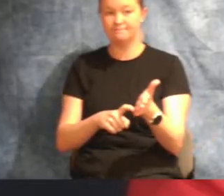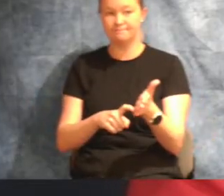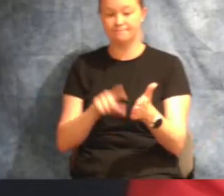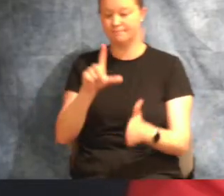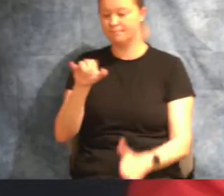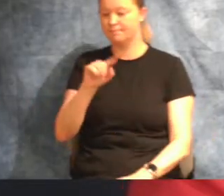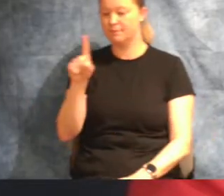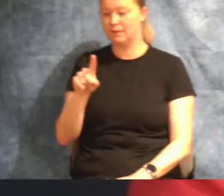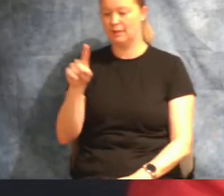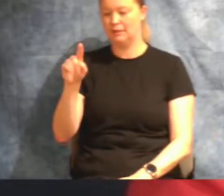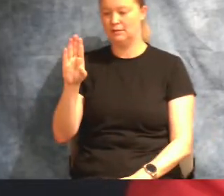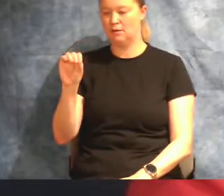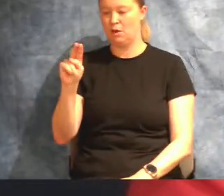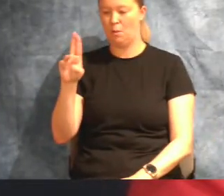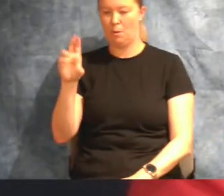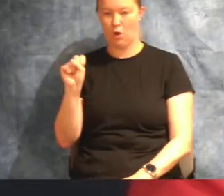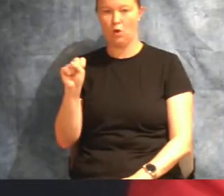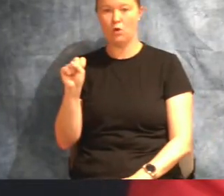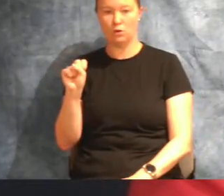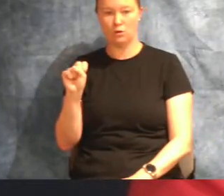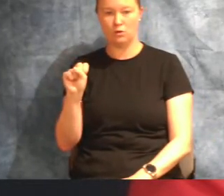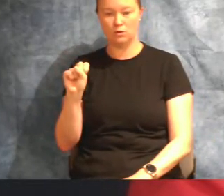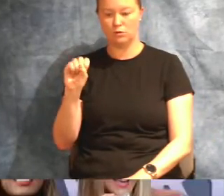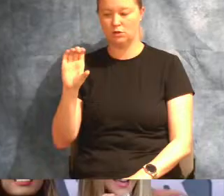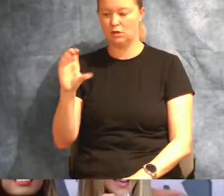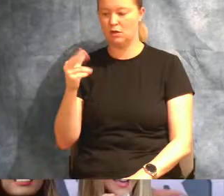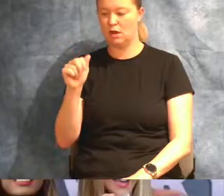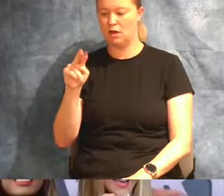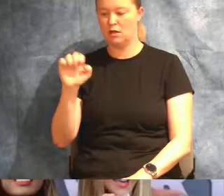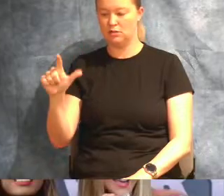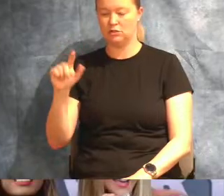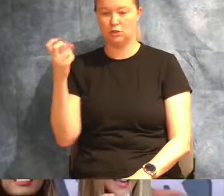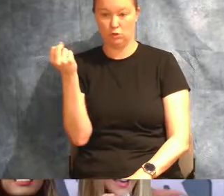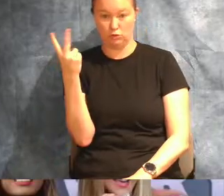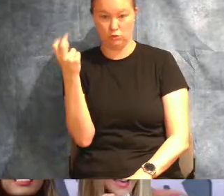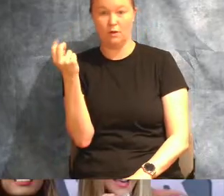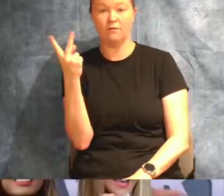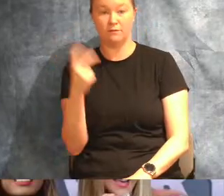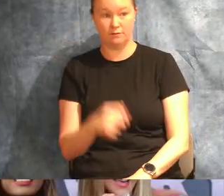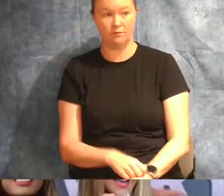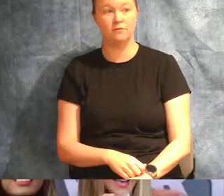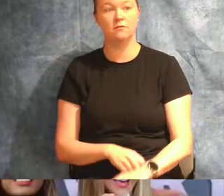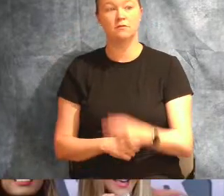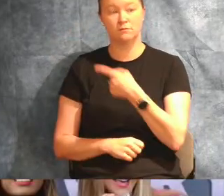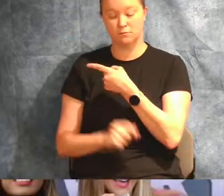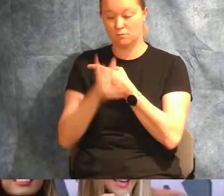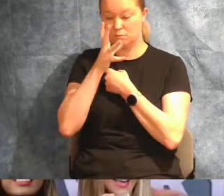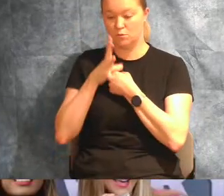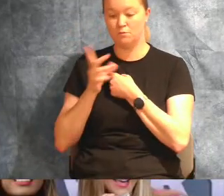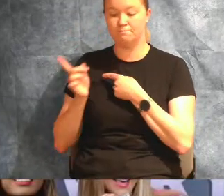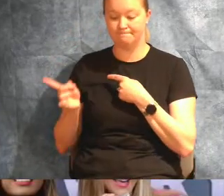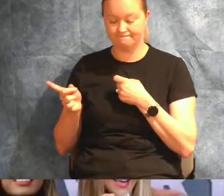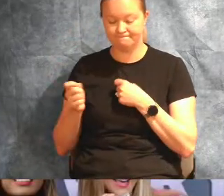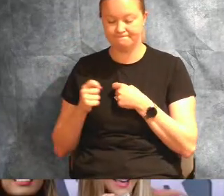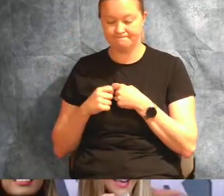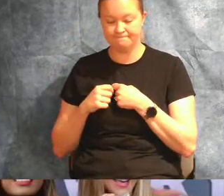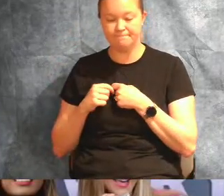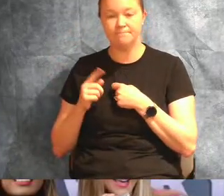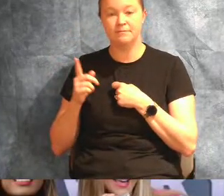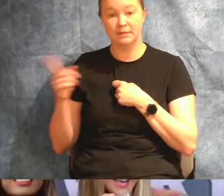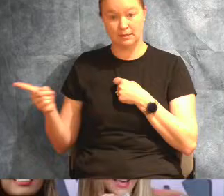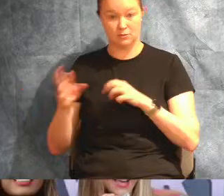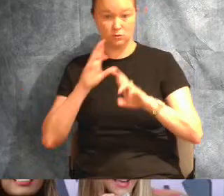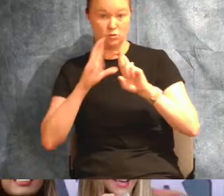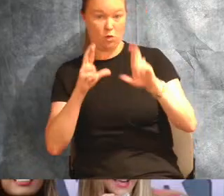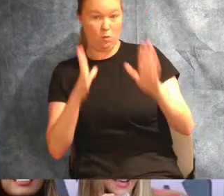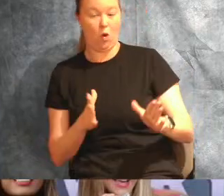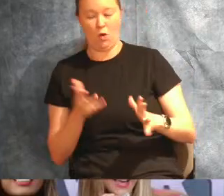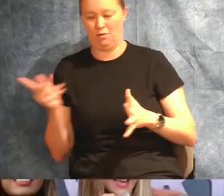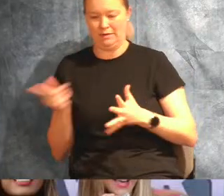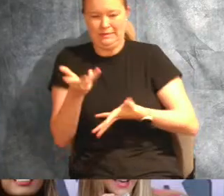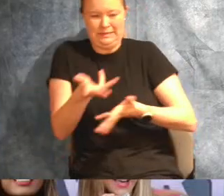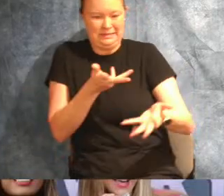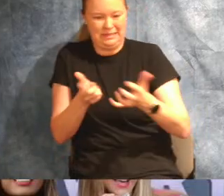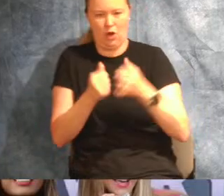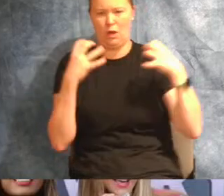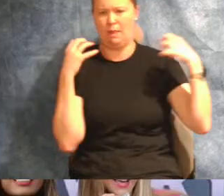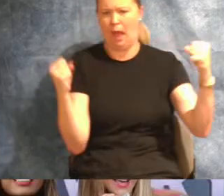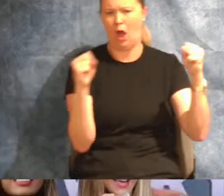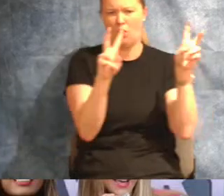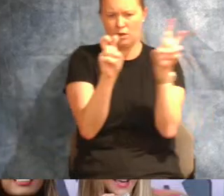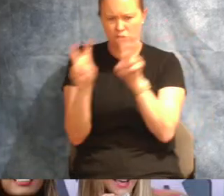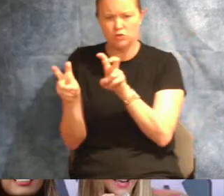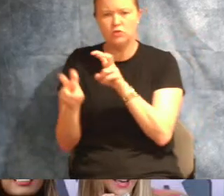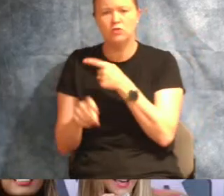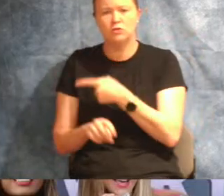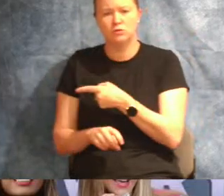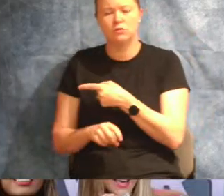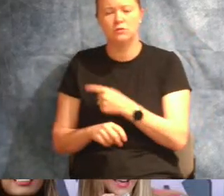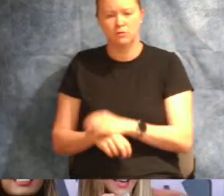Bonis of Channel 12. she was a reporter that dealt with all the health issues and would always watch